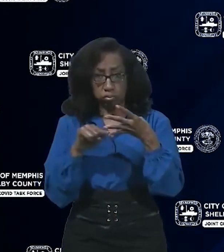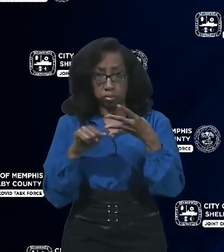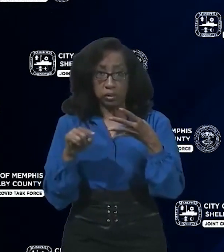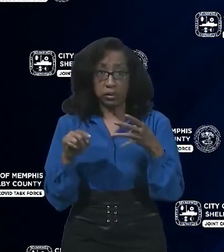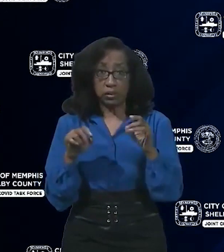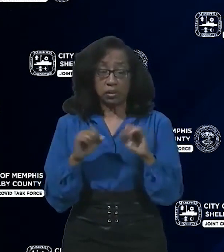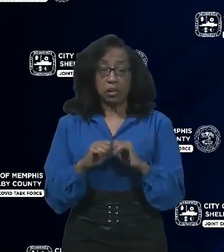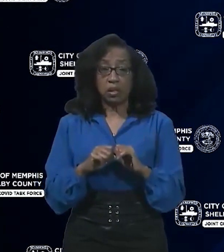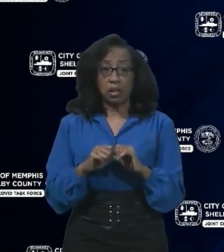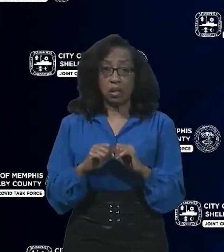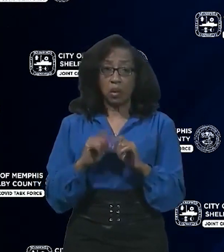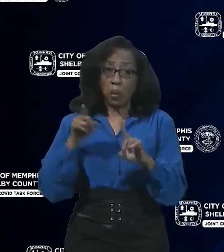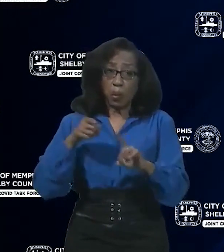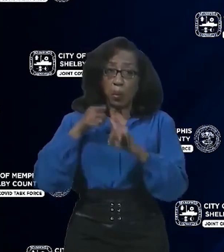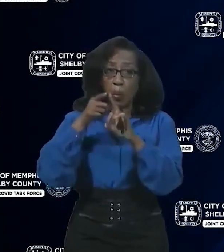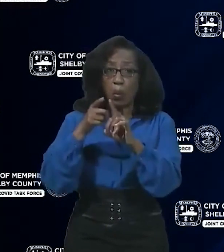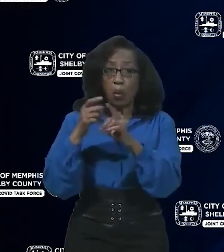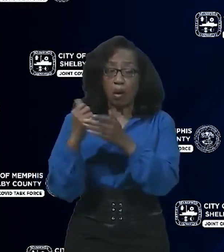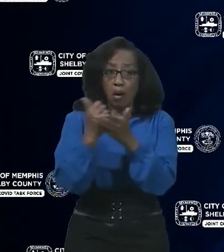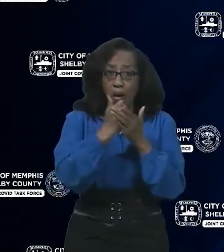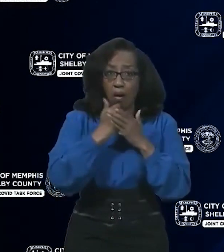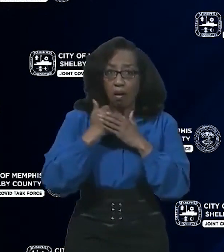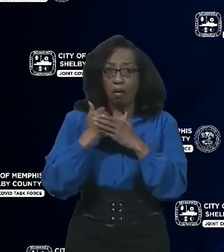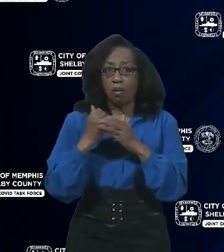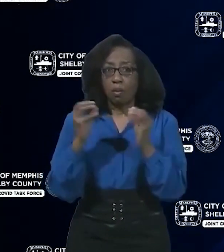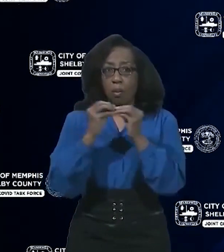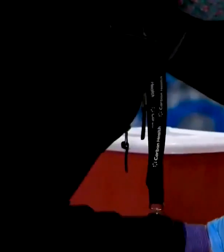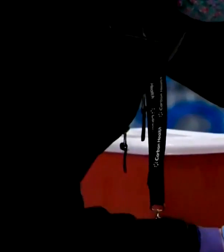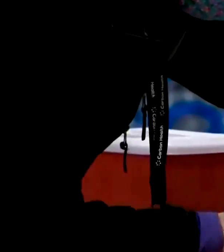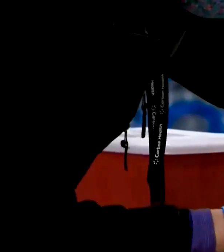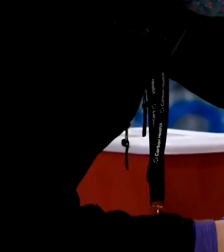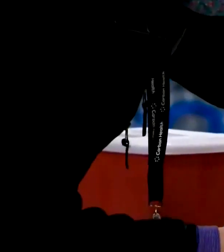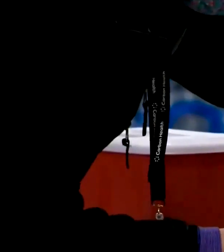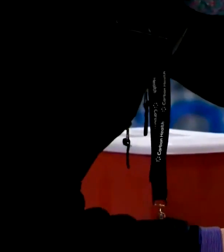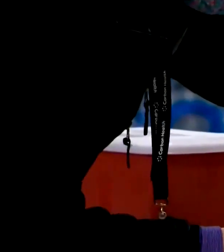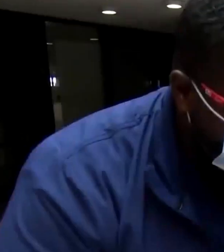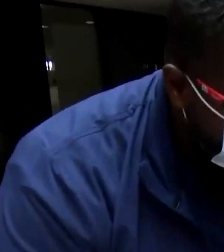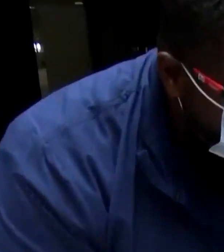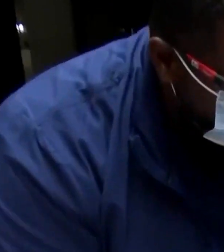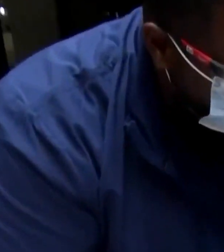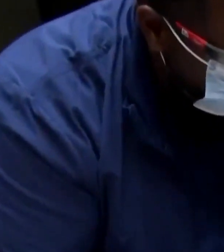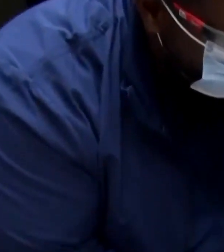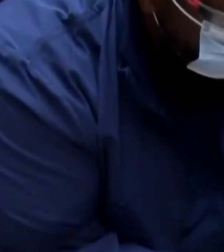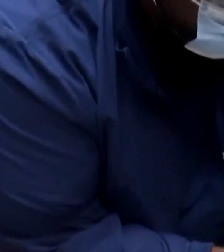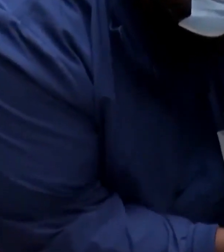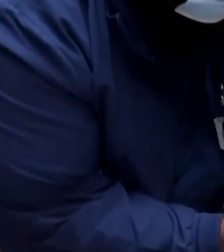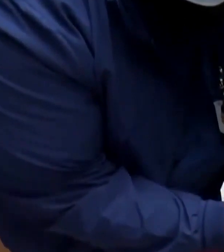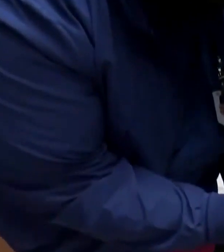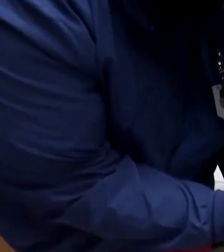KEEP THAT VACCINATION SITE OPEN THROUGH AT LEAST THE END OF AUGUST IN HOPES THAT WE CAN